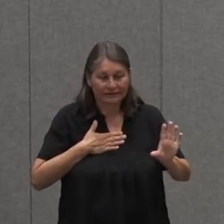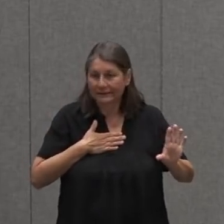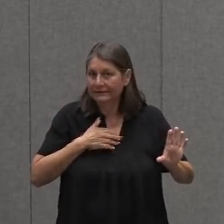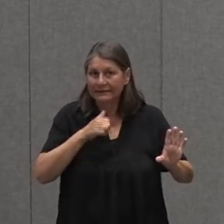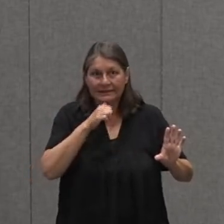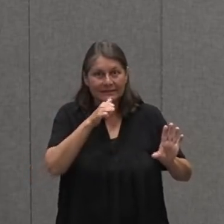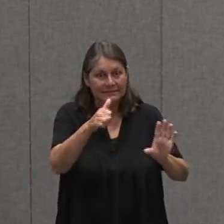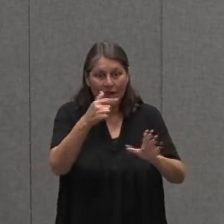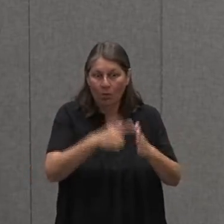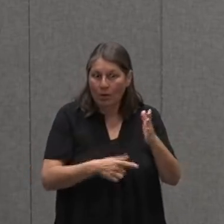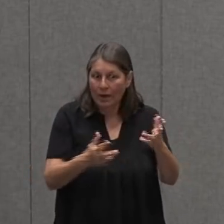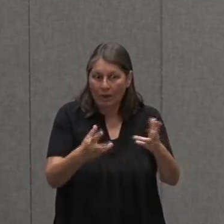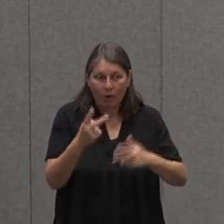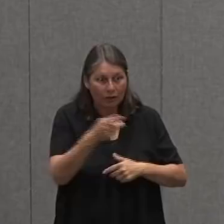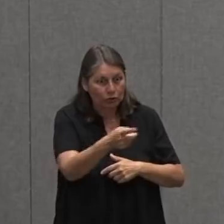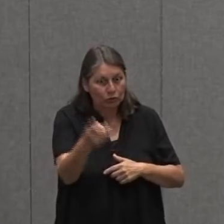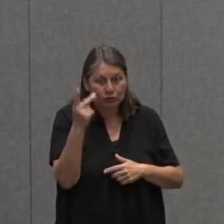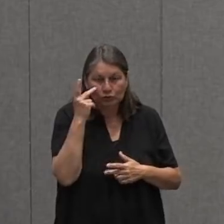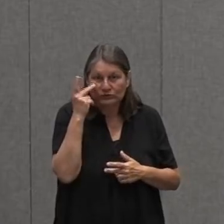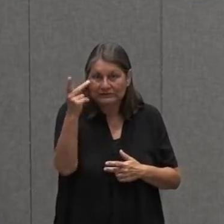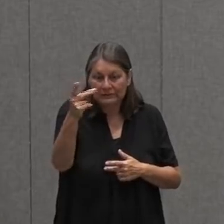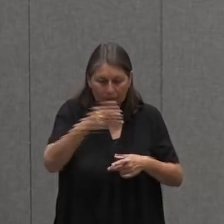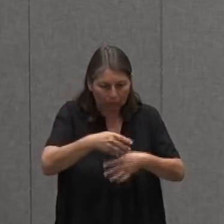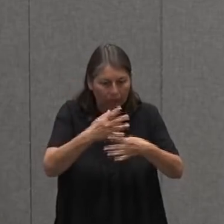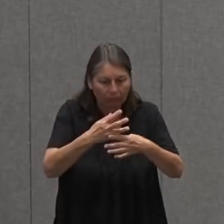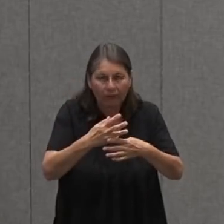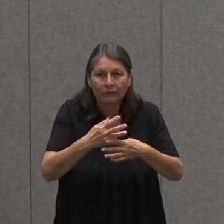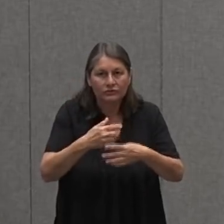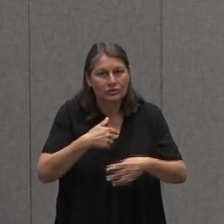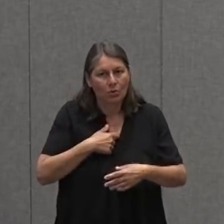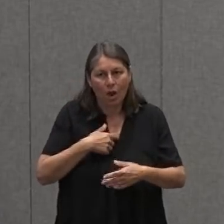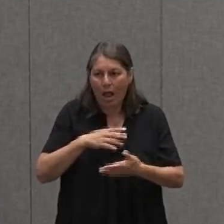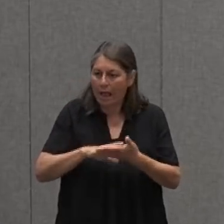"I want you guys to be seeing." So I learned right then and there that there was